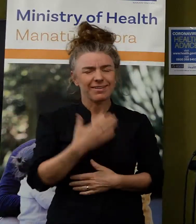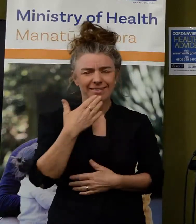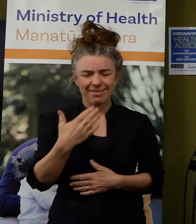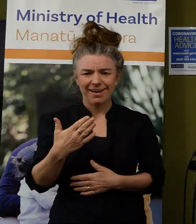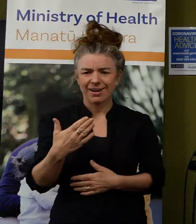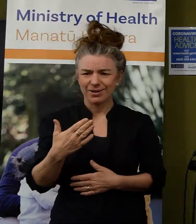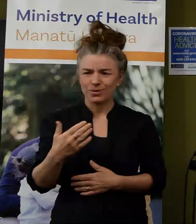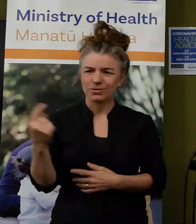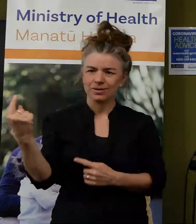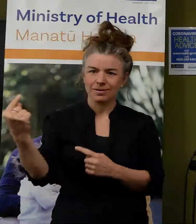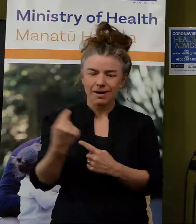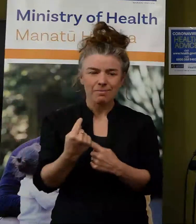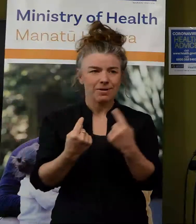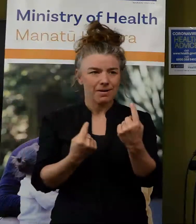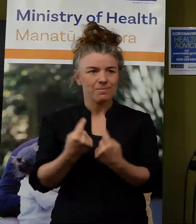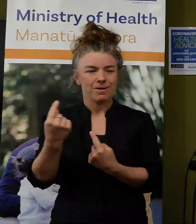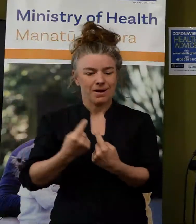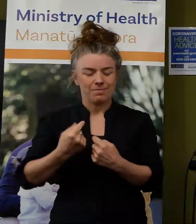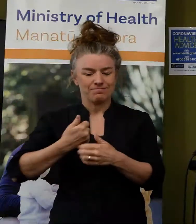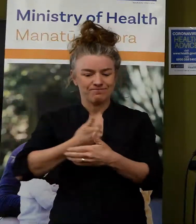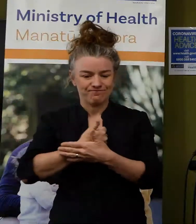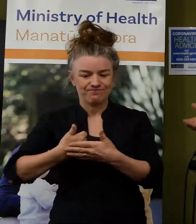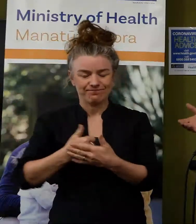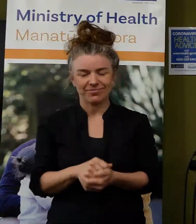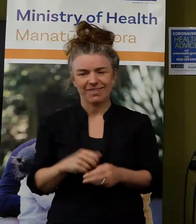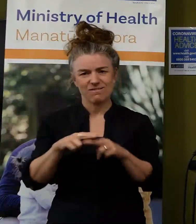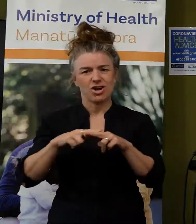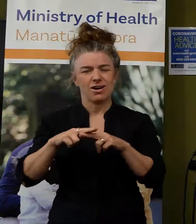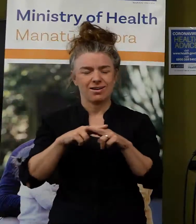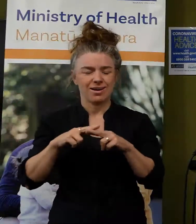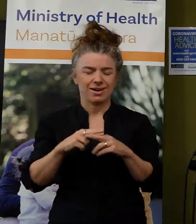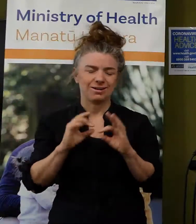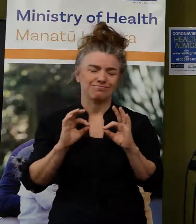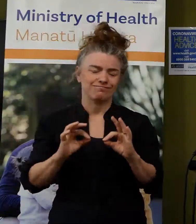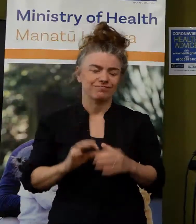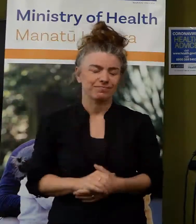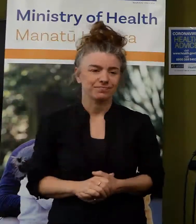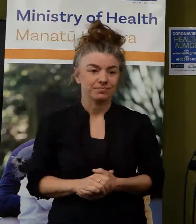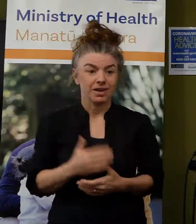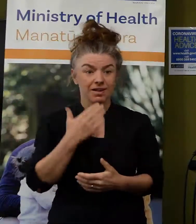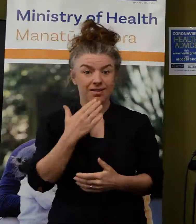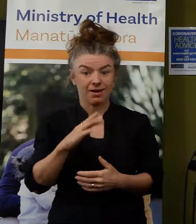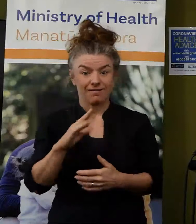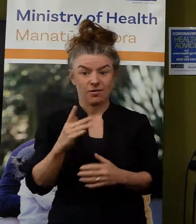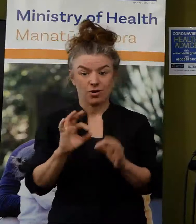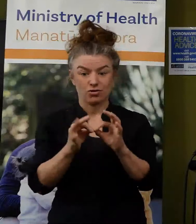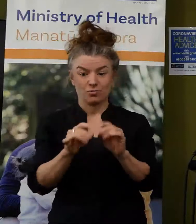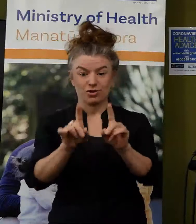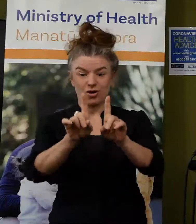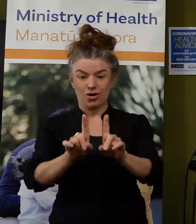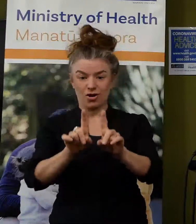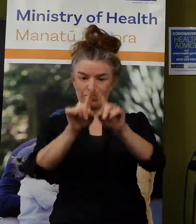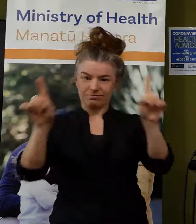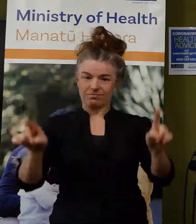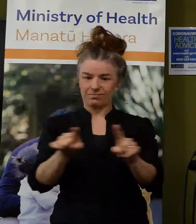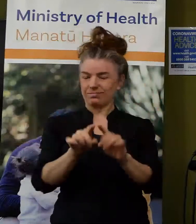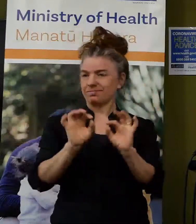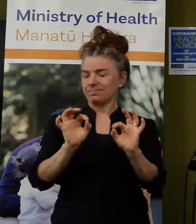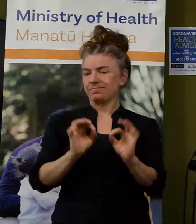And it's nice to be getting to a Friday. Thank you, also, for including the sign language interpreter in your picture.